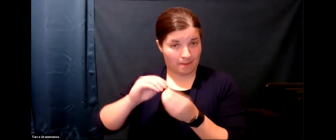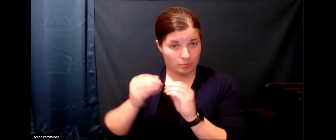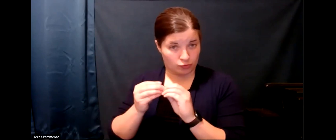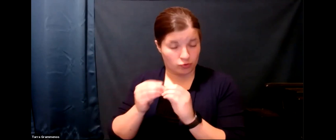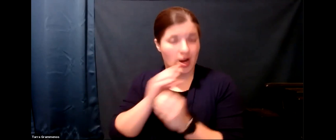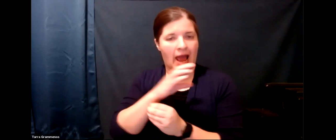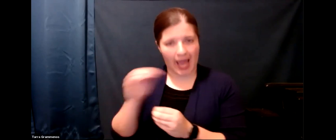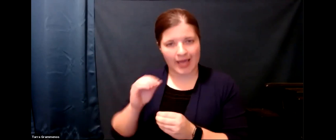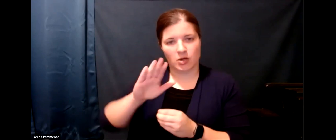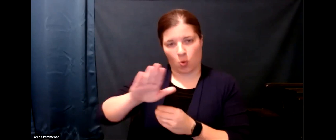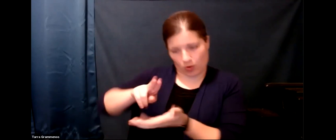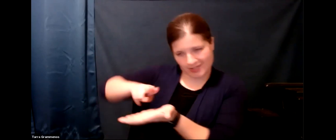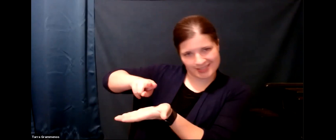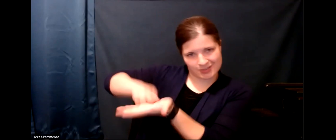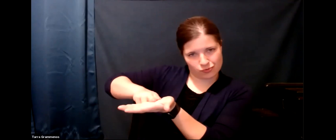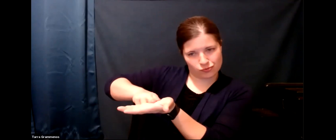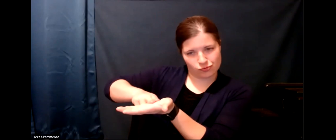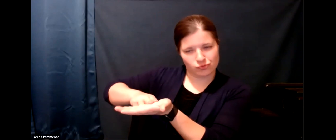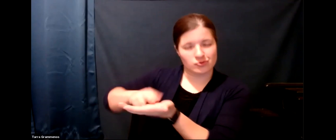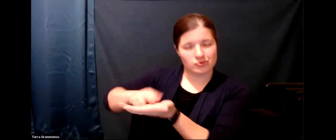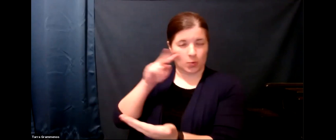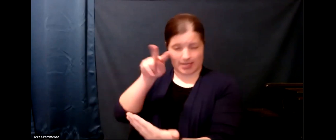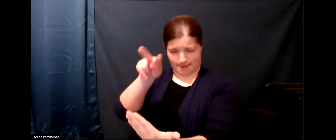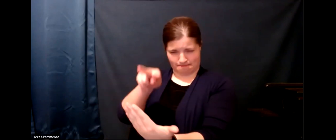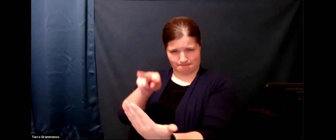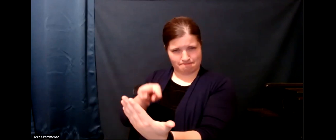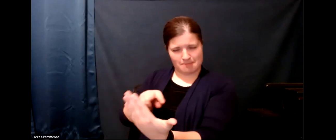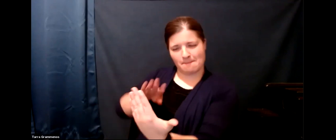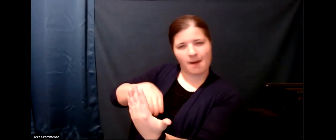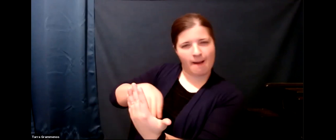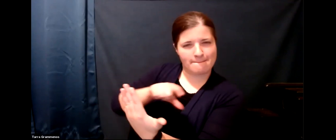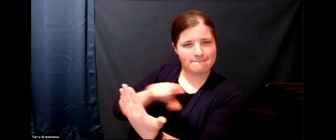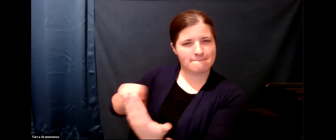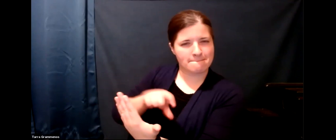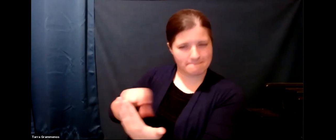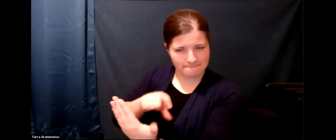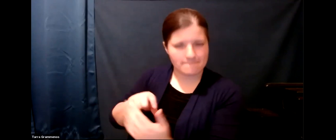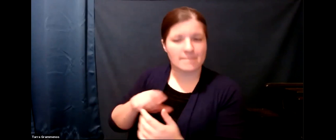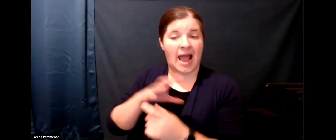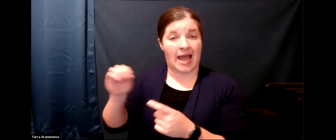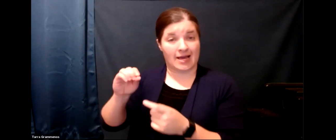look at the voter's section, and then at the bottom of the signature envelope, we look at the witness section.